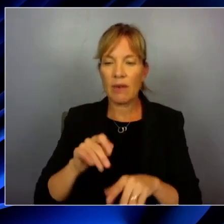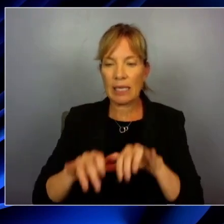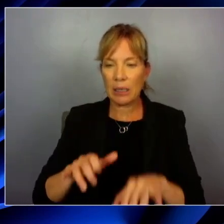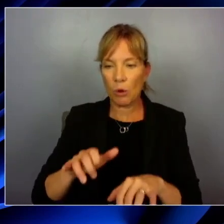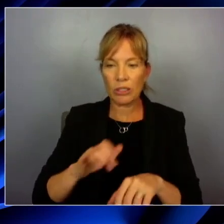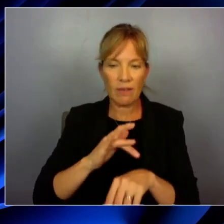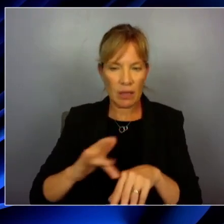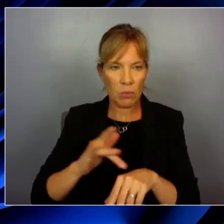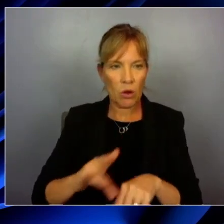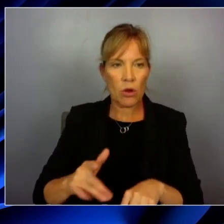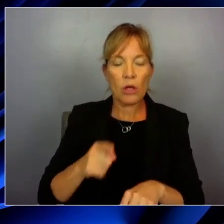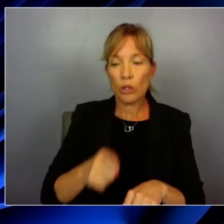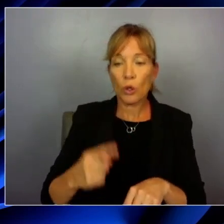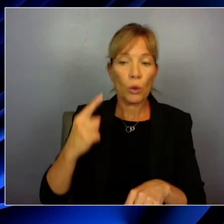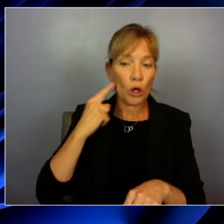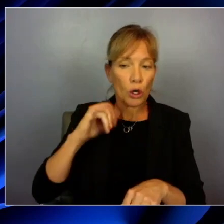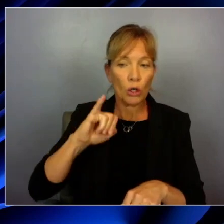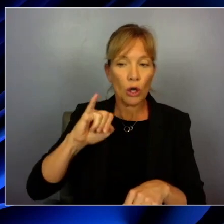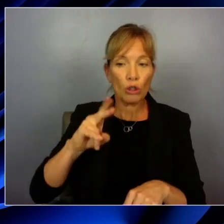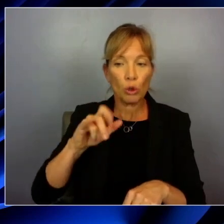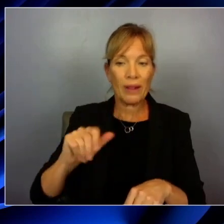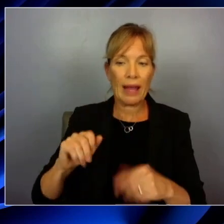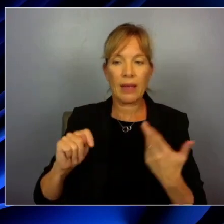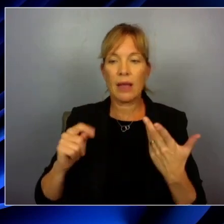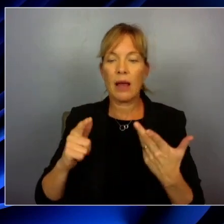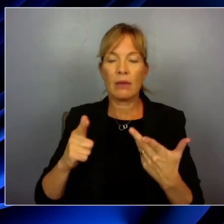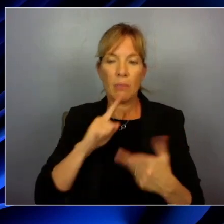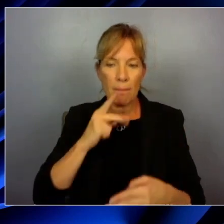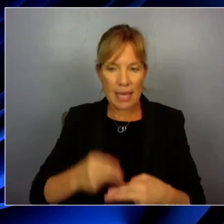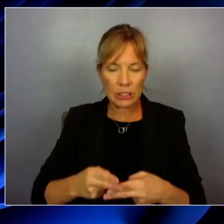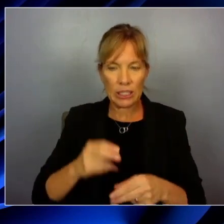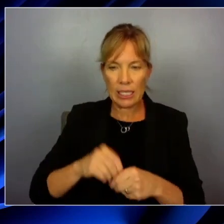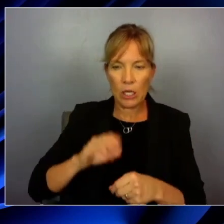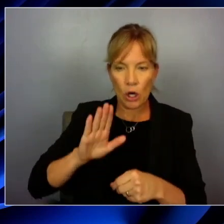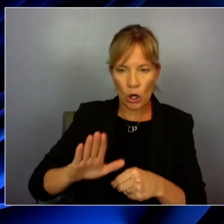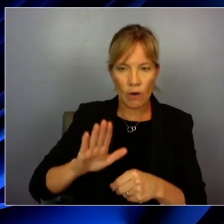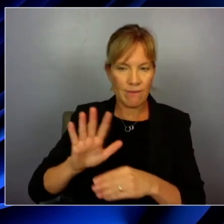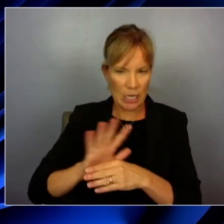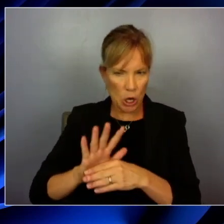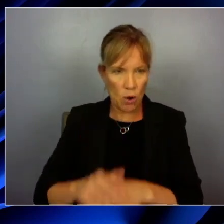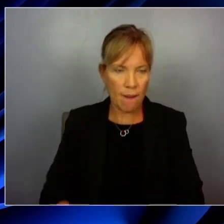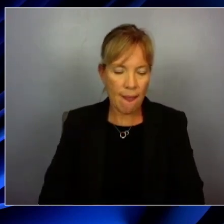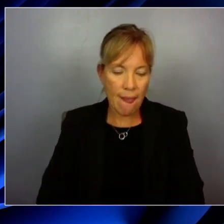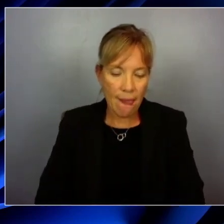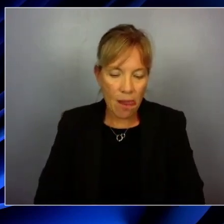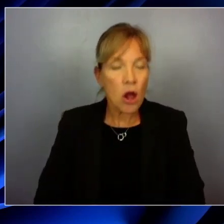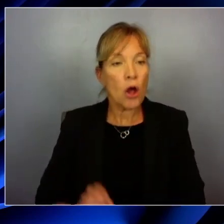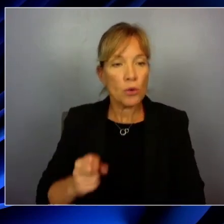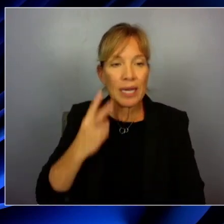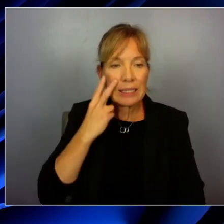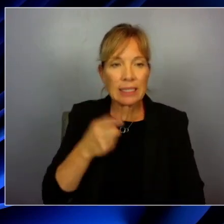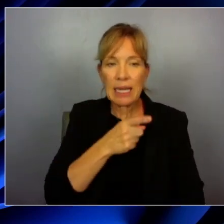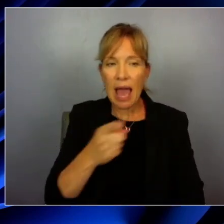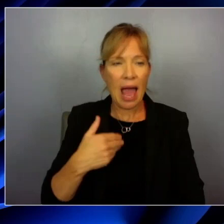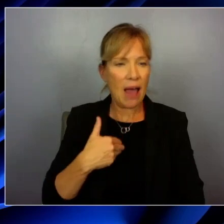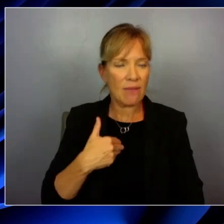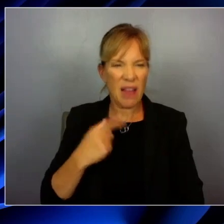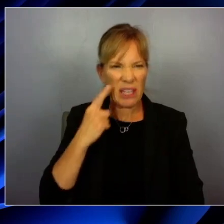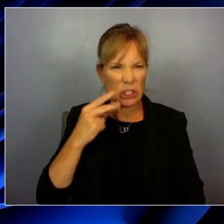Julia mentioned this in her video and you can see there's just. I think she calls them fun, which I think too.